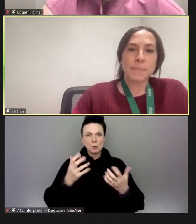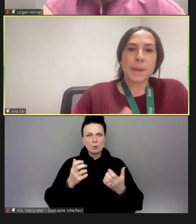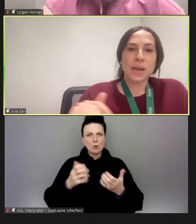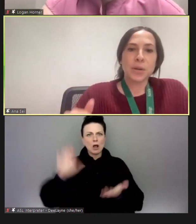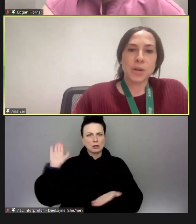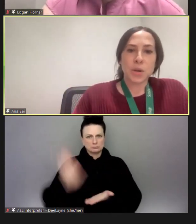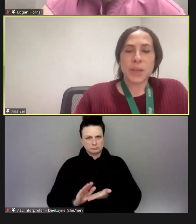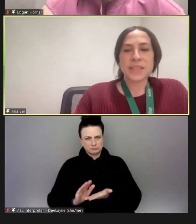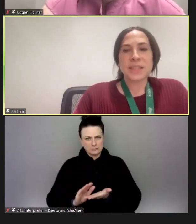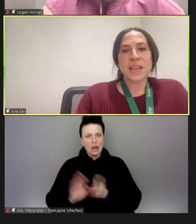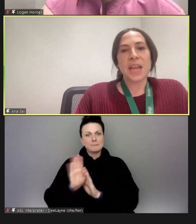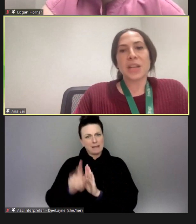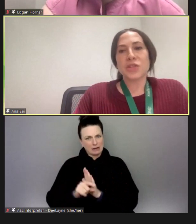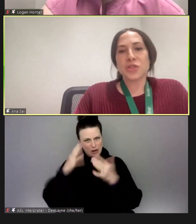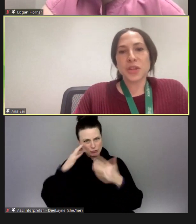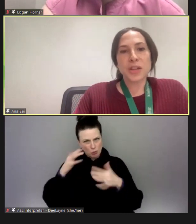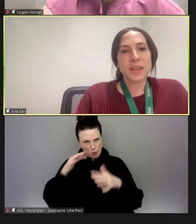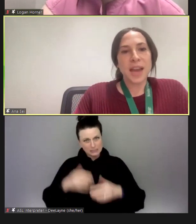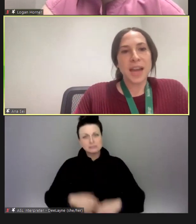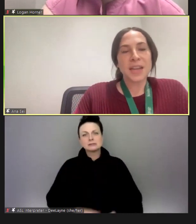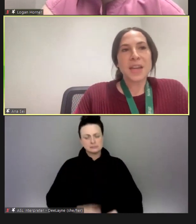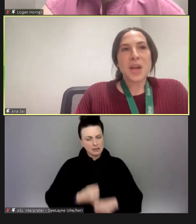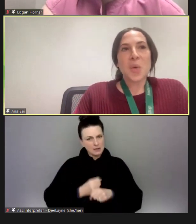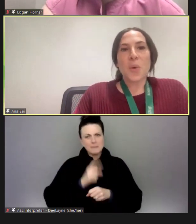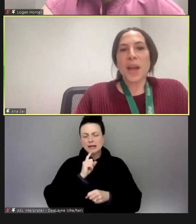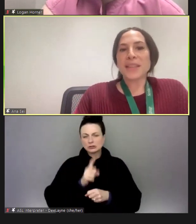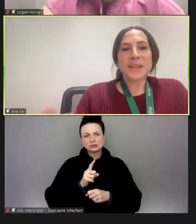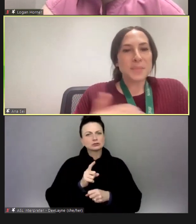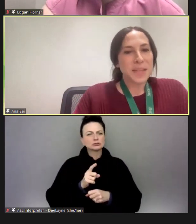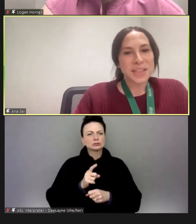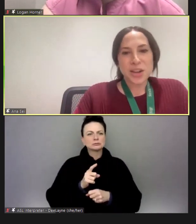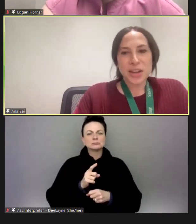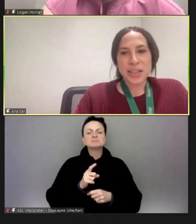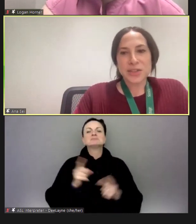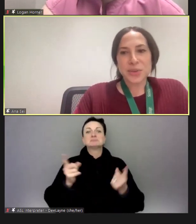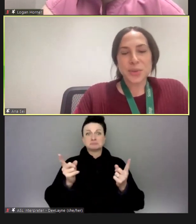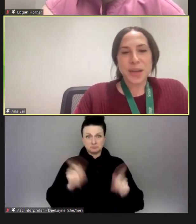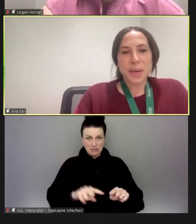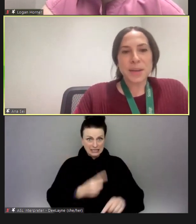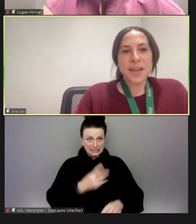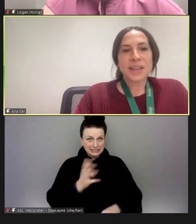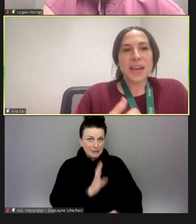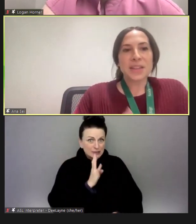background noises and ensure that when